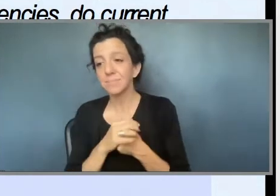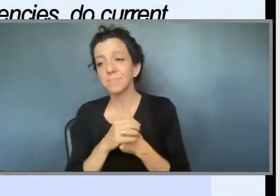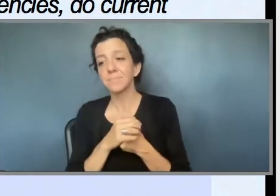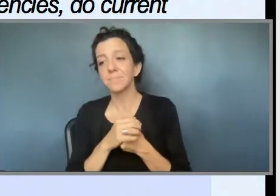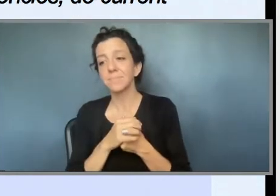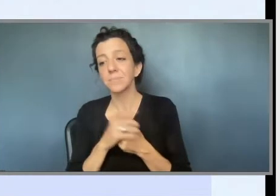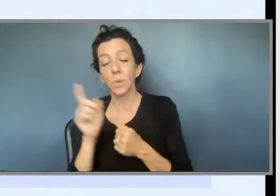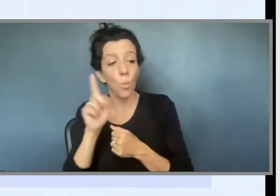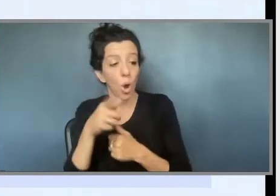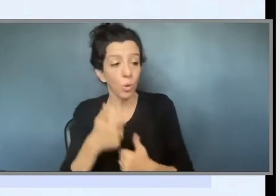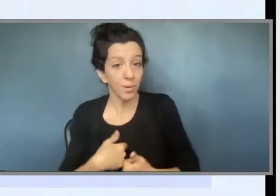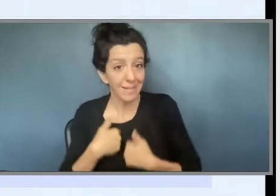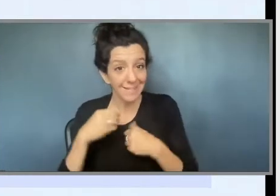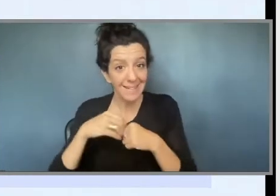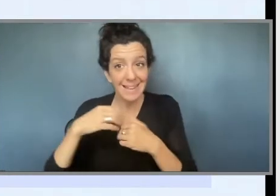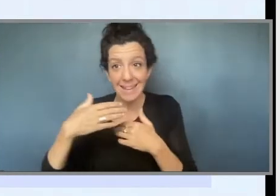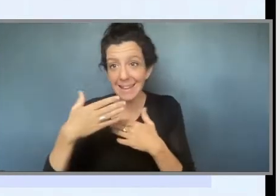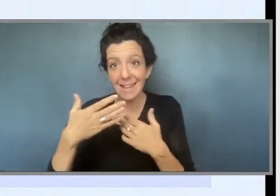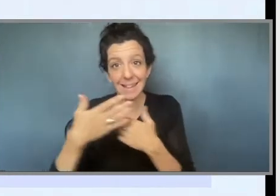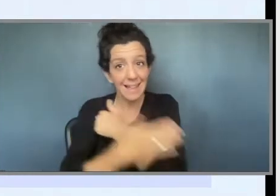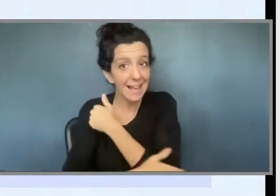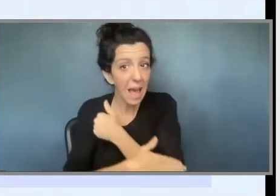Studio: It could be depending on where you live in the county it could be municipal services as well.